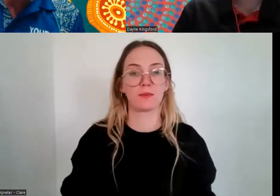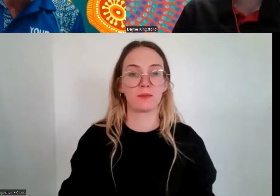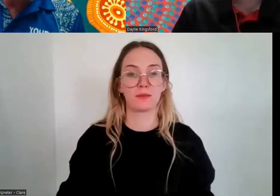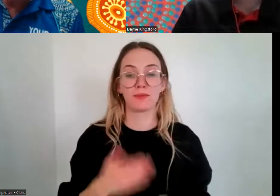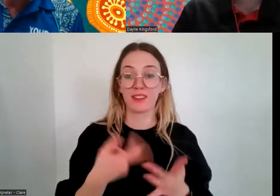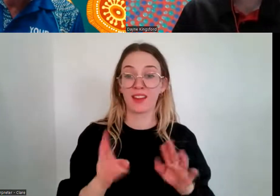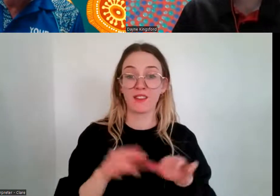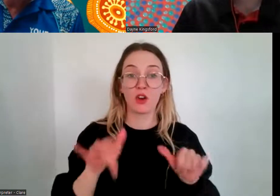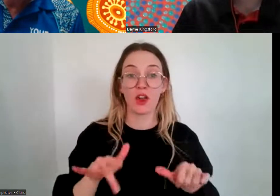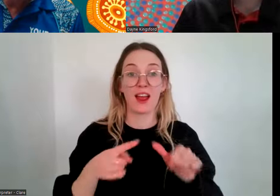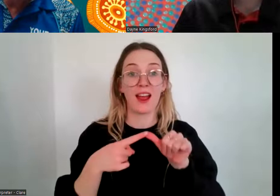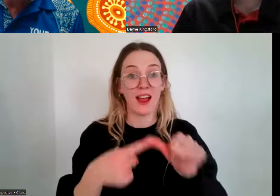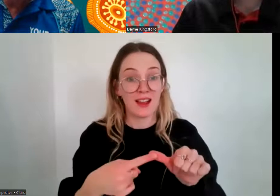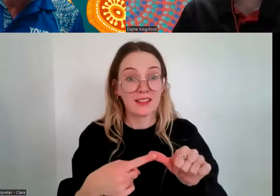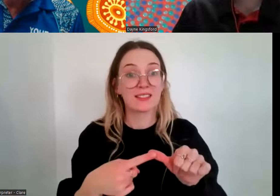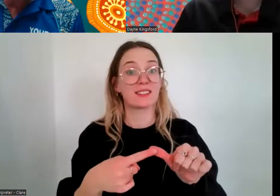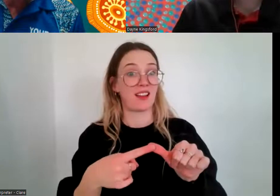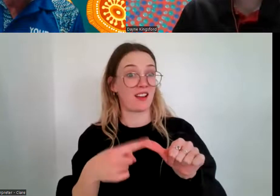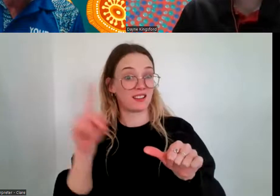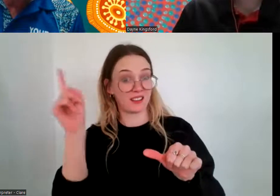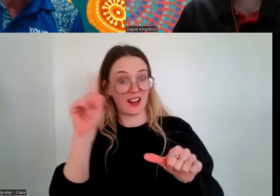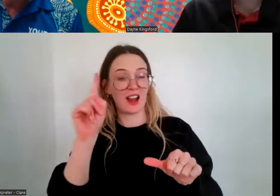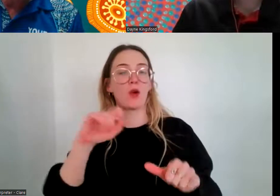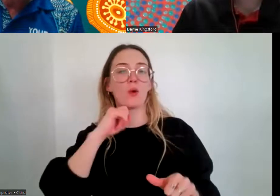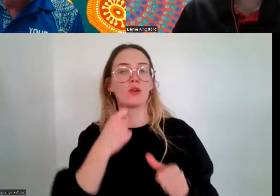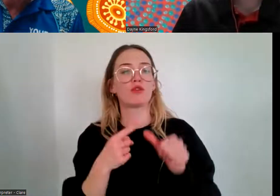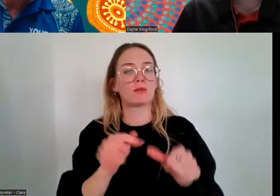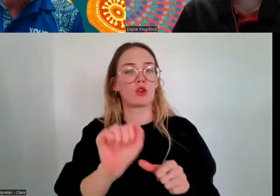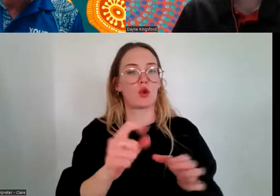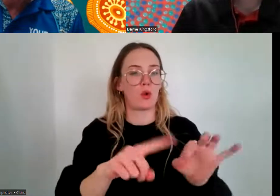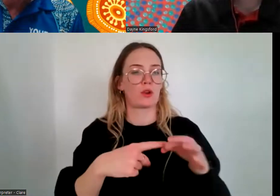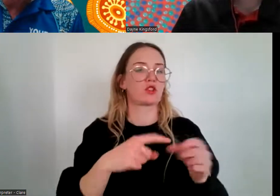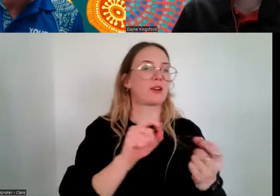we will respond to you via email or Facebook, depending on how you're joining us today.